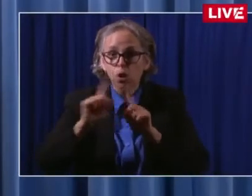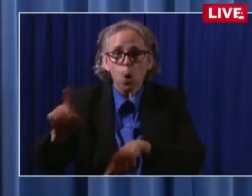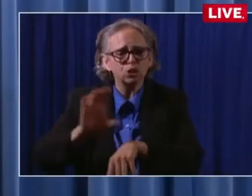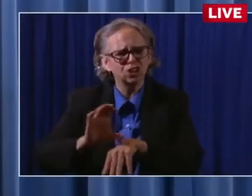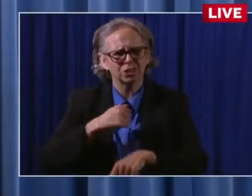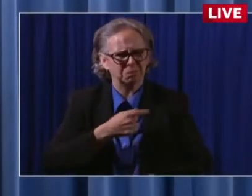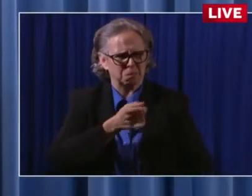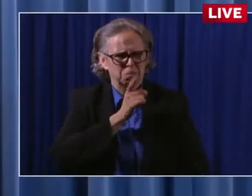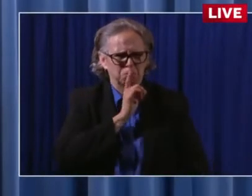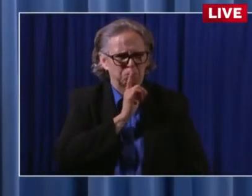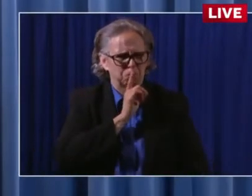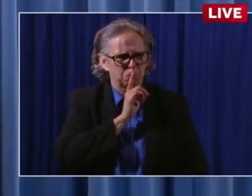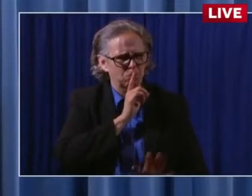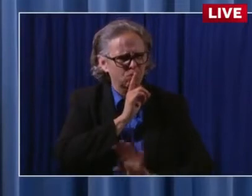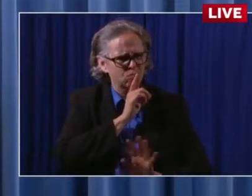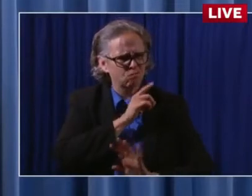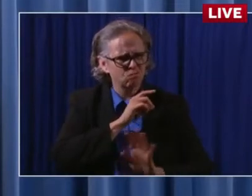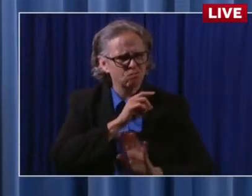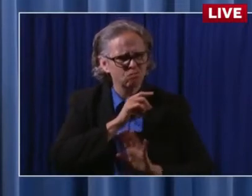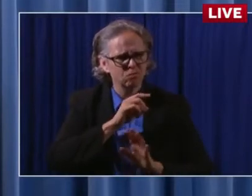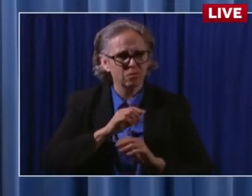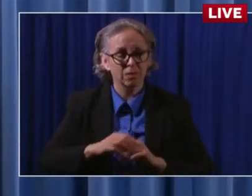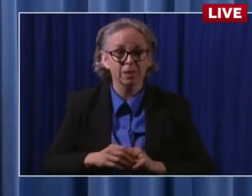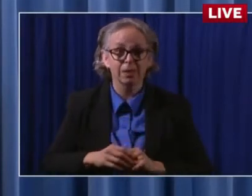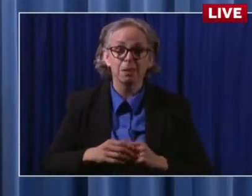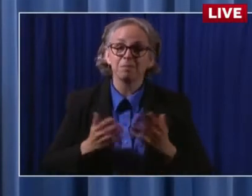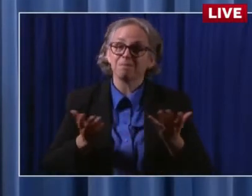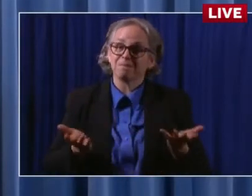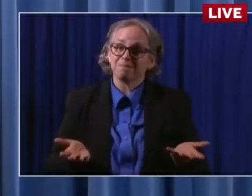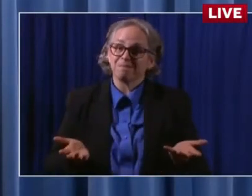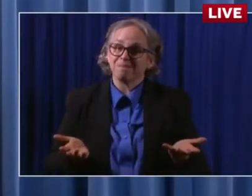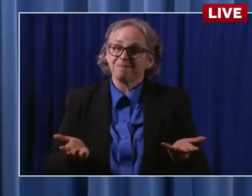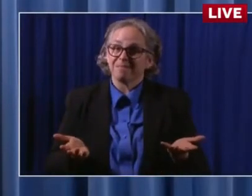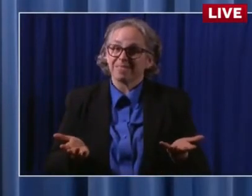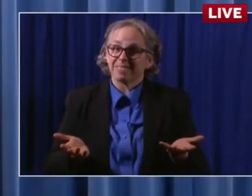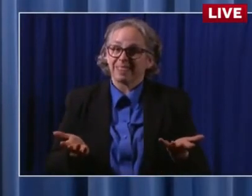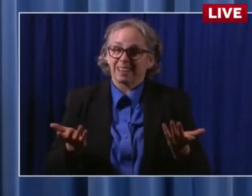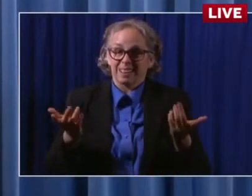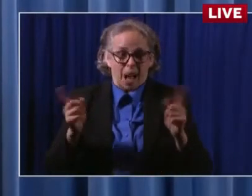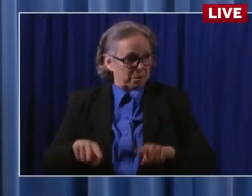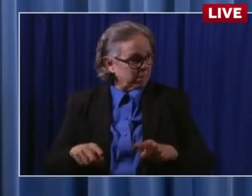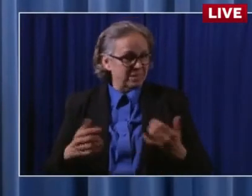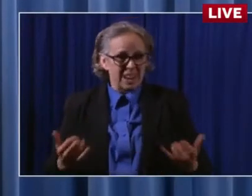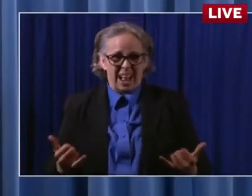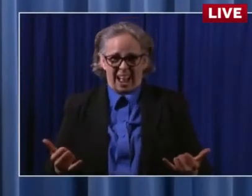AND WE ARE NOT IN ANY WAY PROHIBITING ANYONE FROM GOING TO CHURCH NOW.